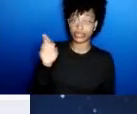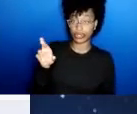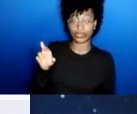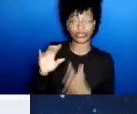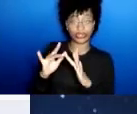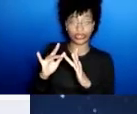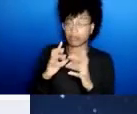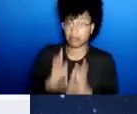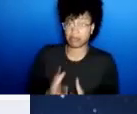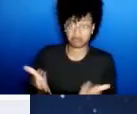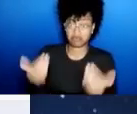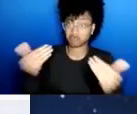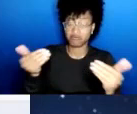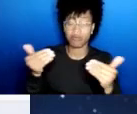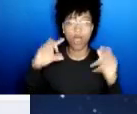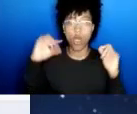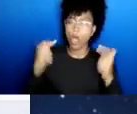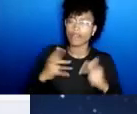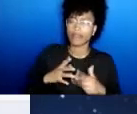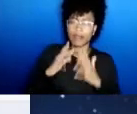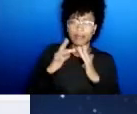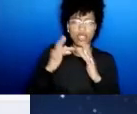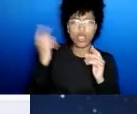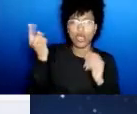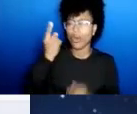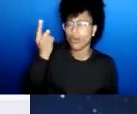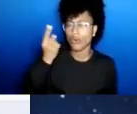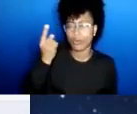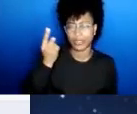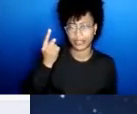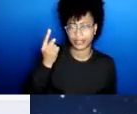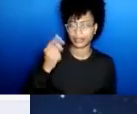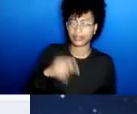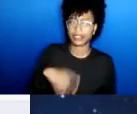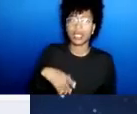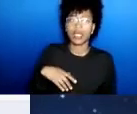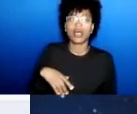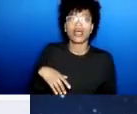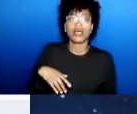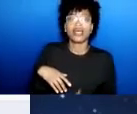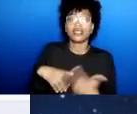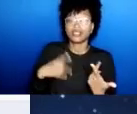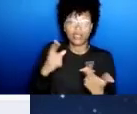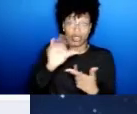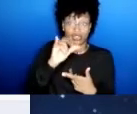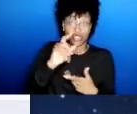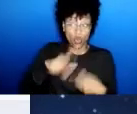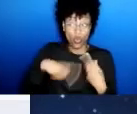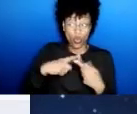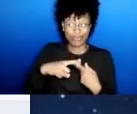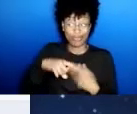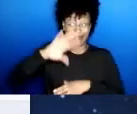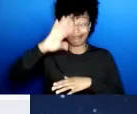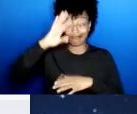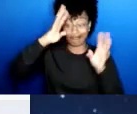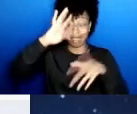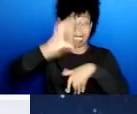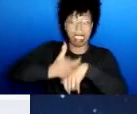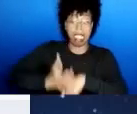06:34:17 They are online when you create them, so you don't have to worry about any other